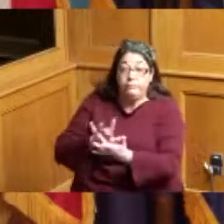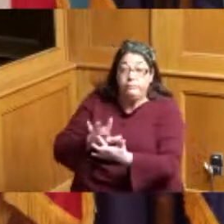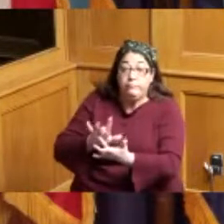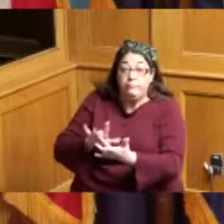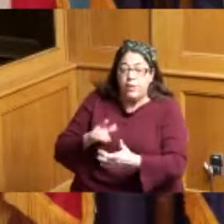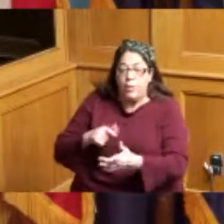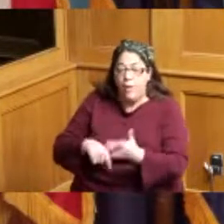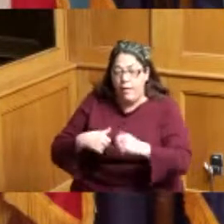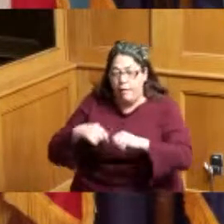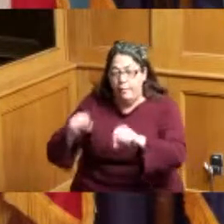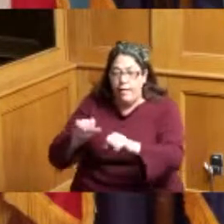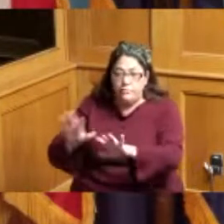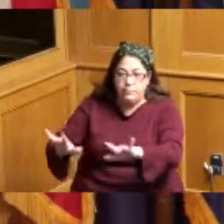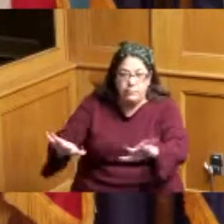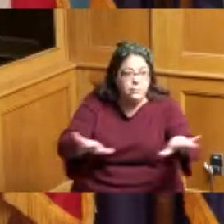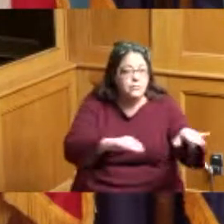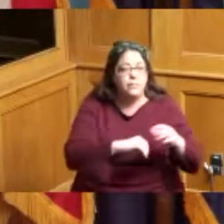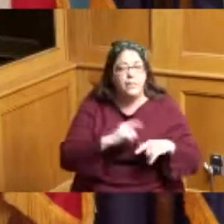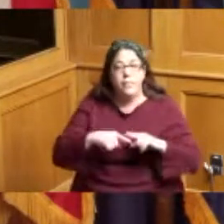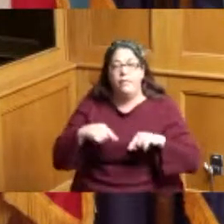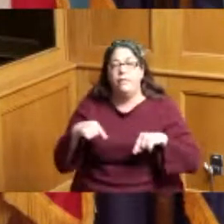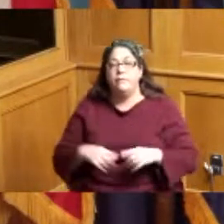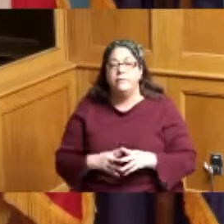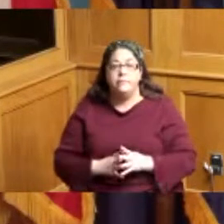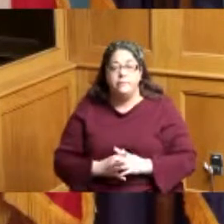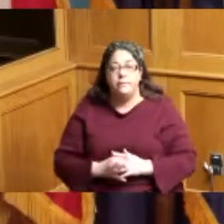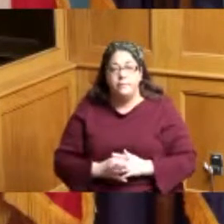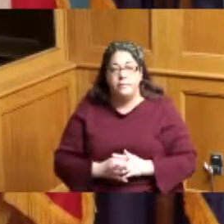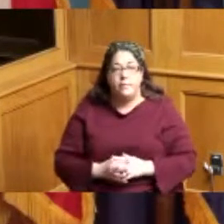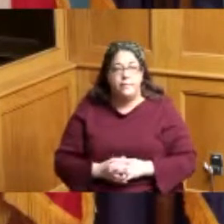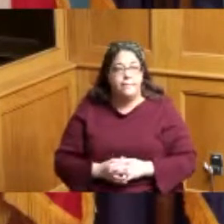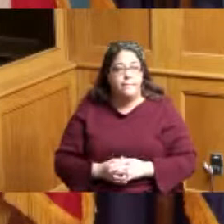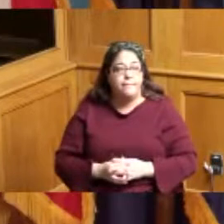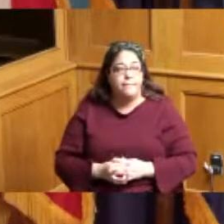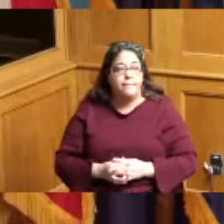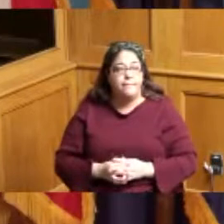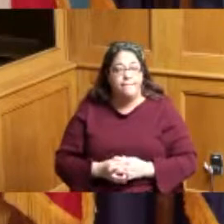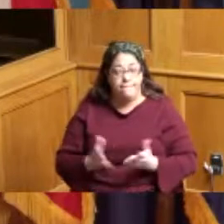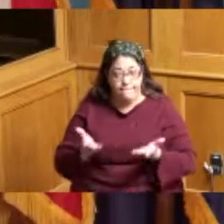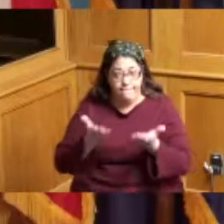to folks to about this issue so that's I want to put that on the table I want people look